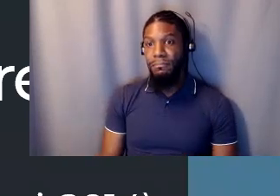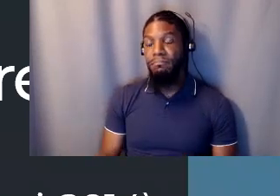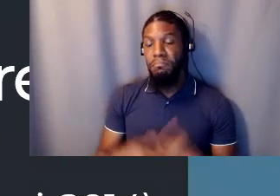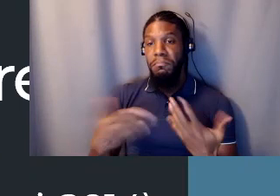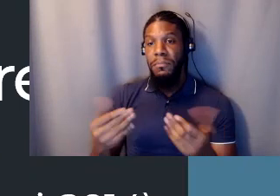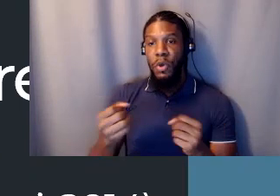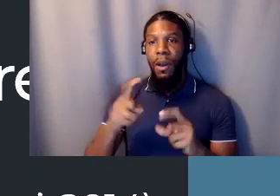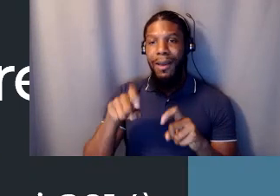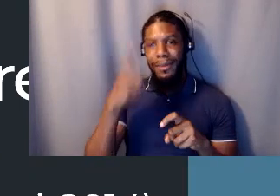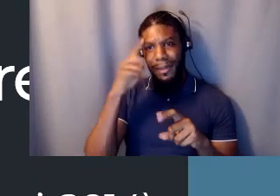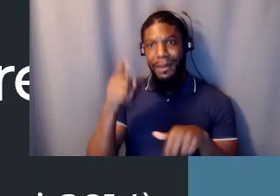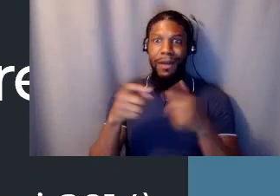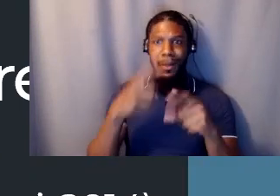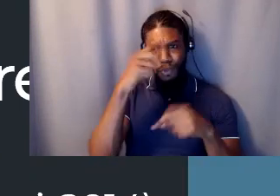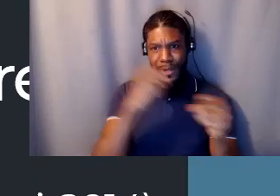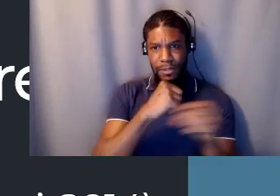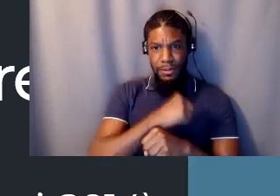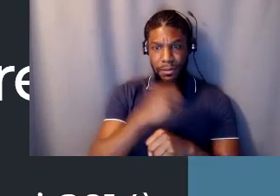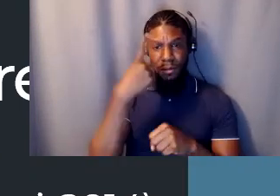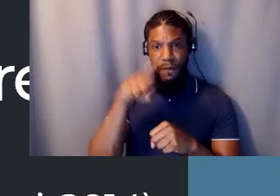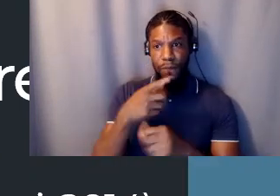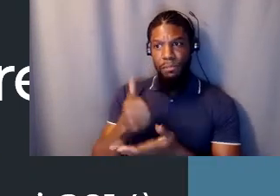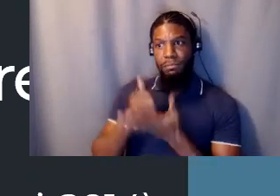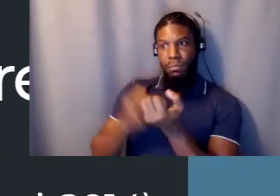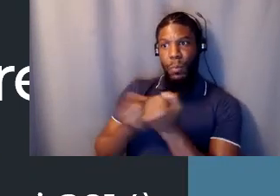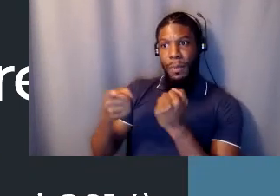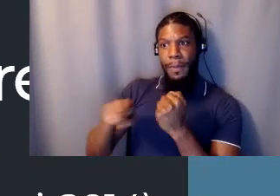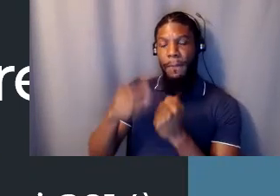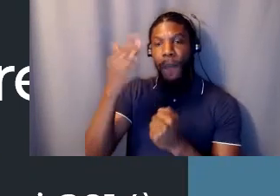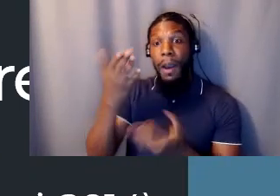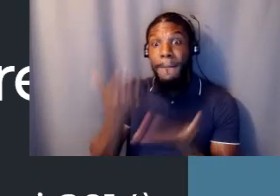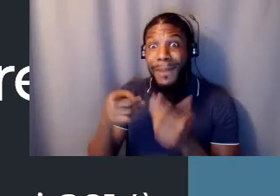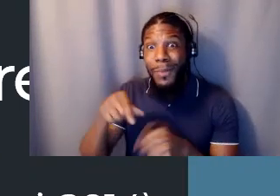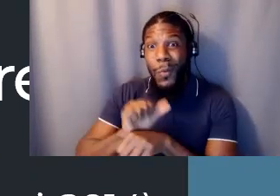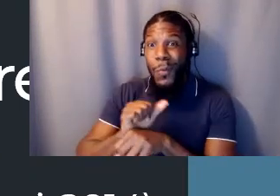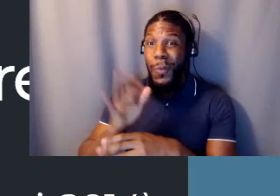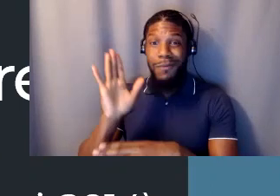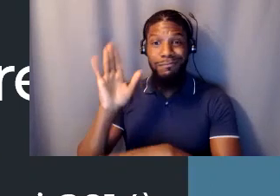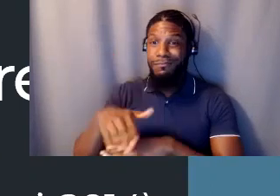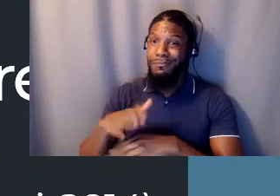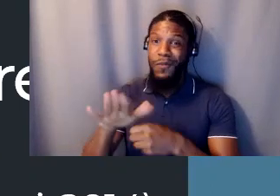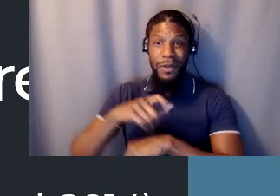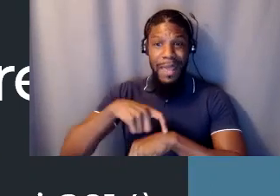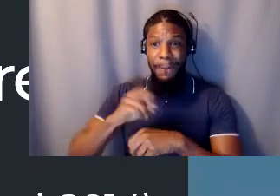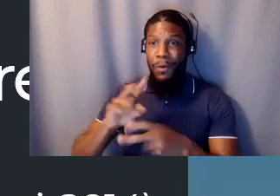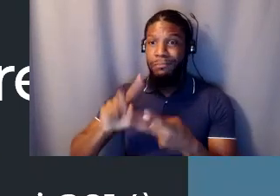whether they were working full-time or they were caregivers or they were language learners